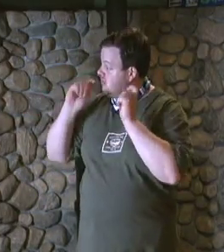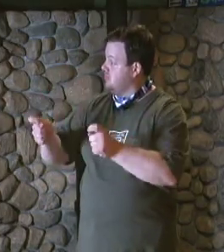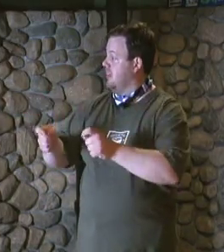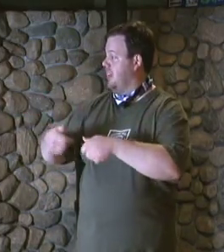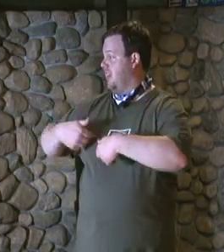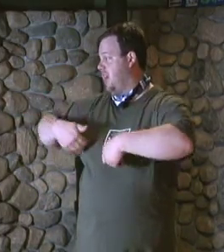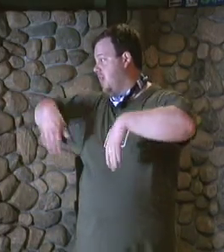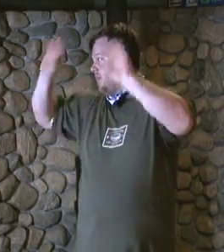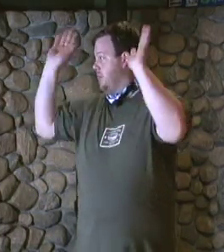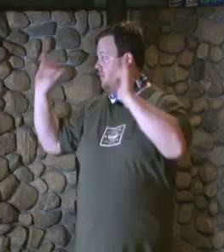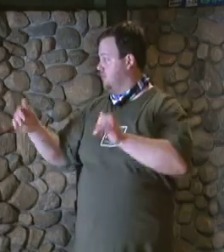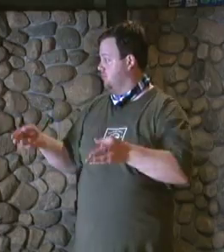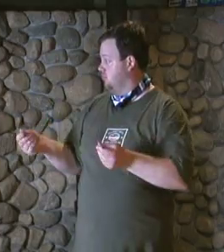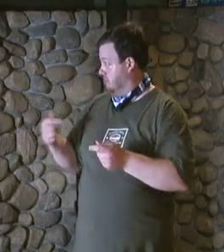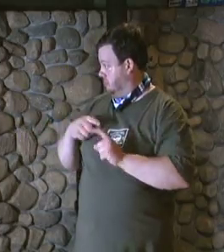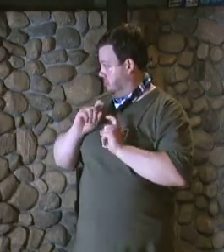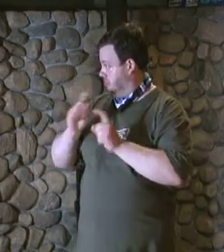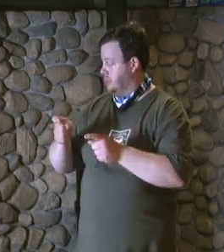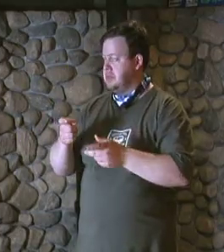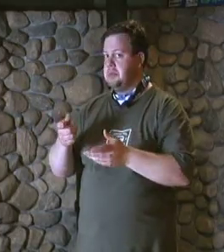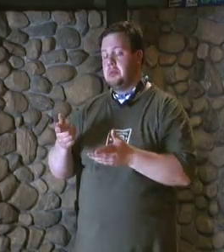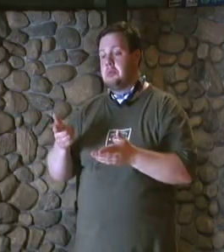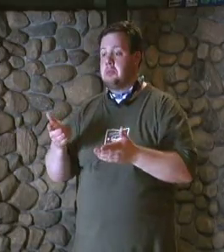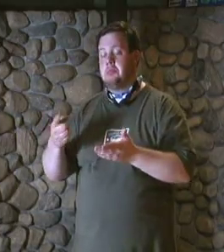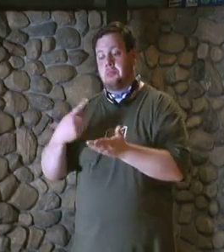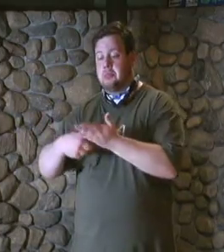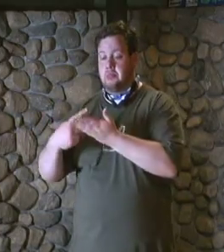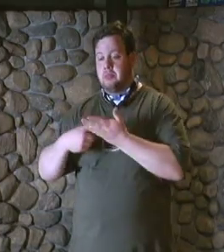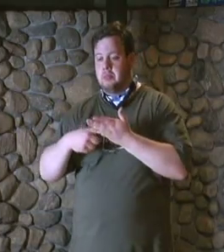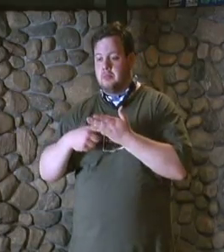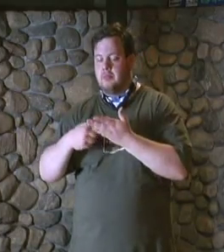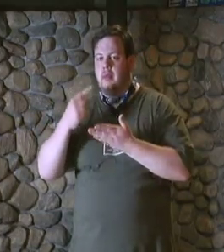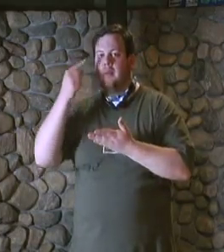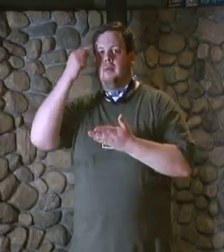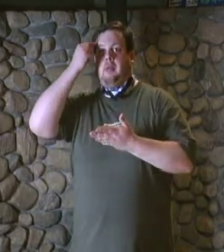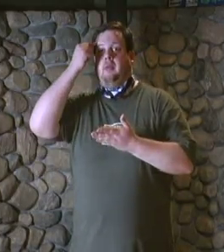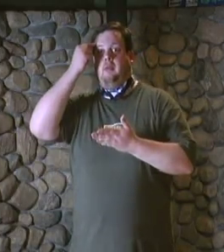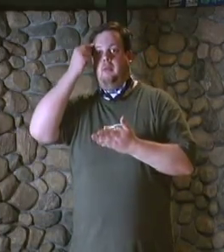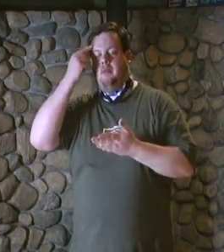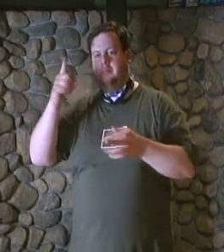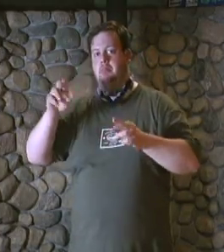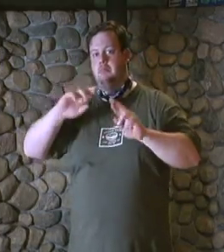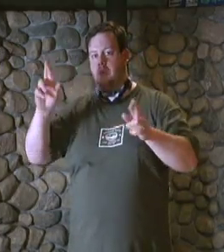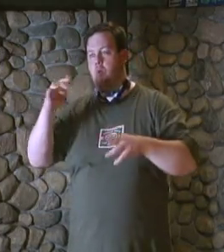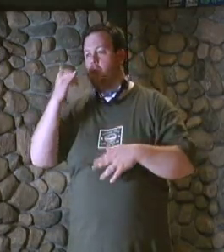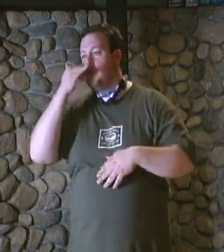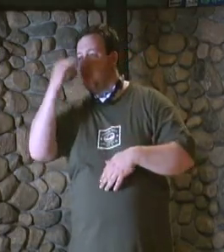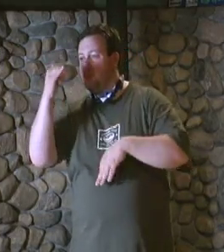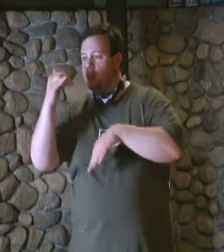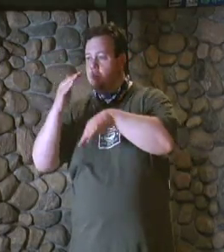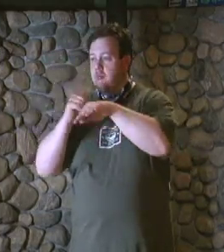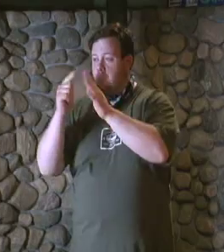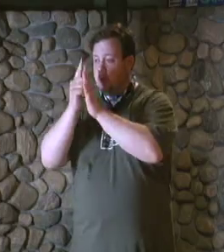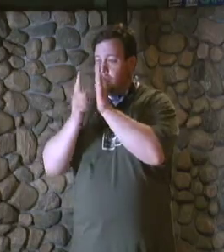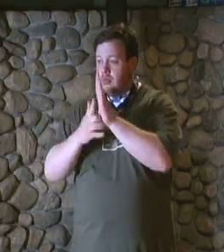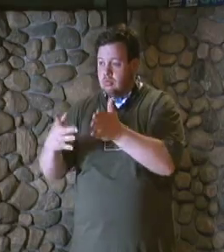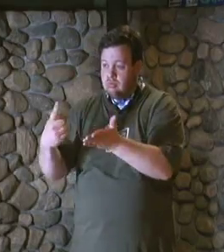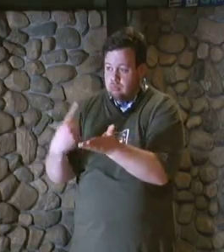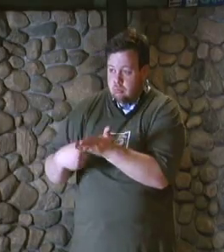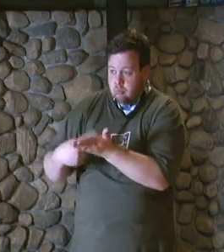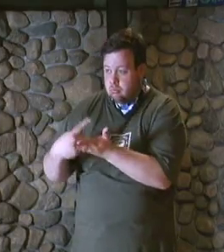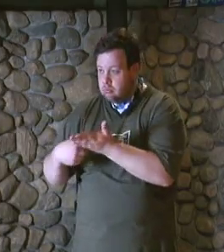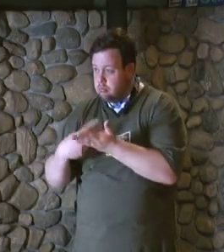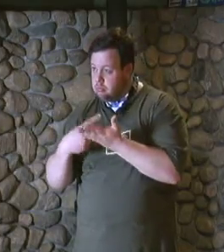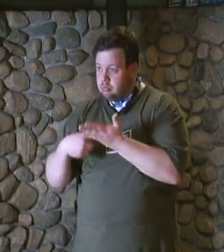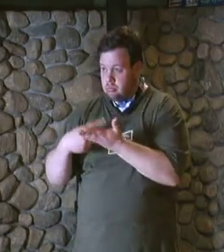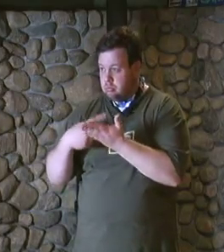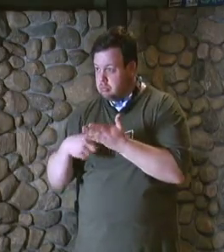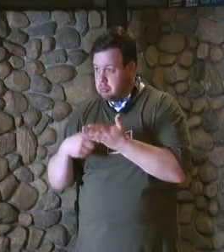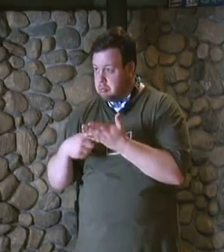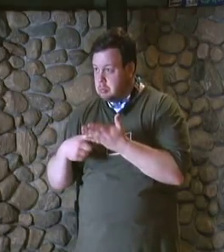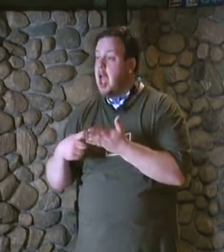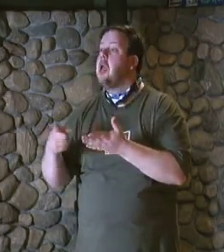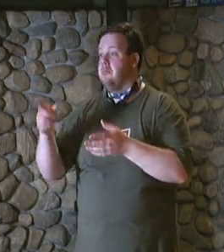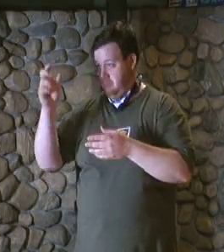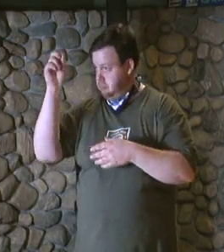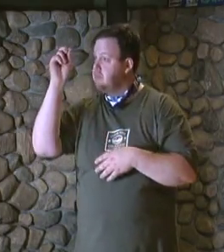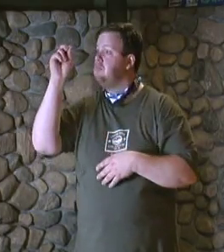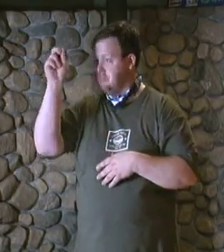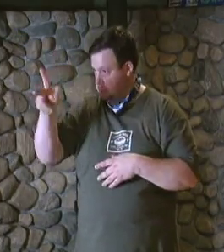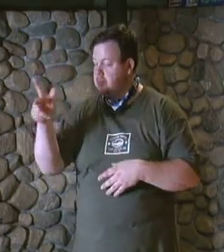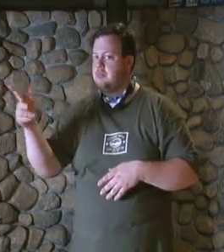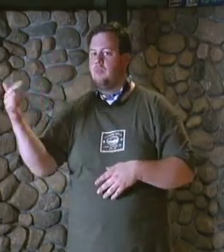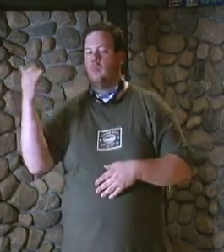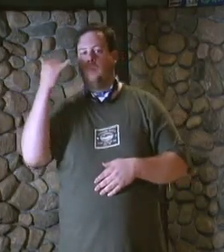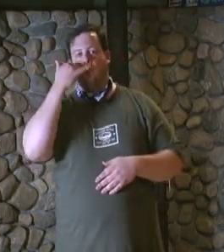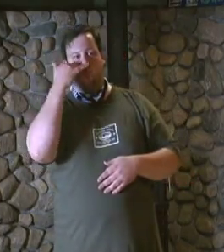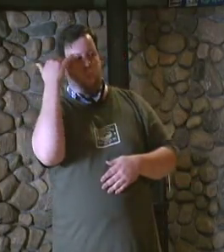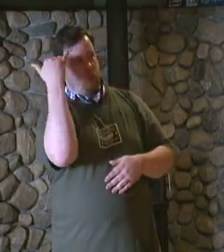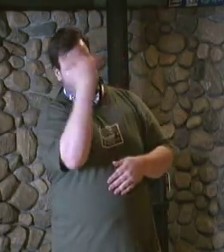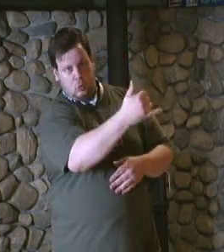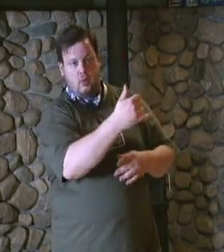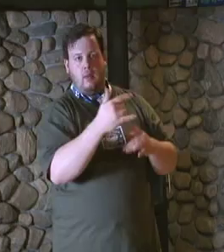They called a lawyer and discussed donating the land.